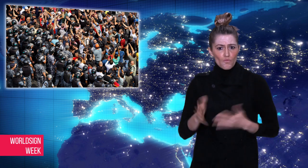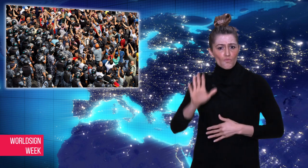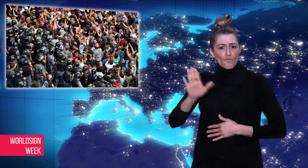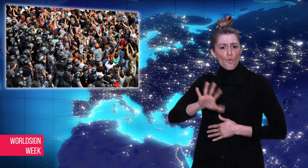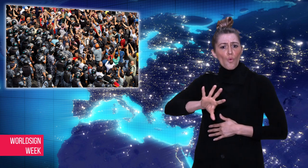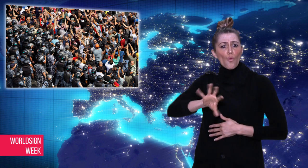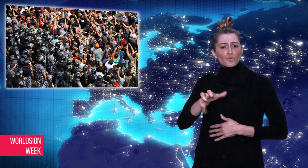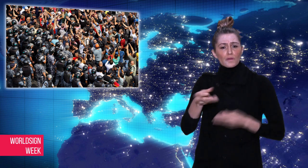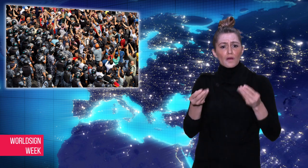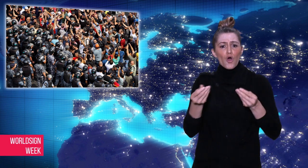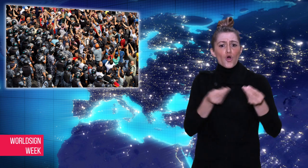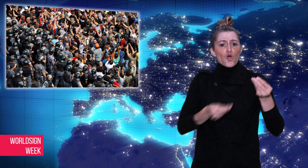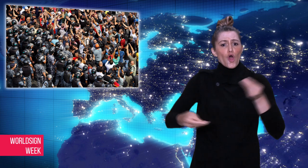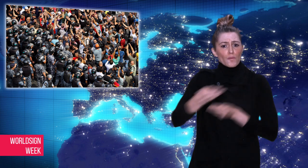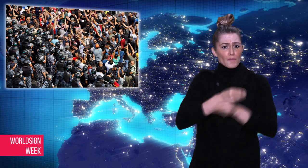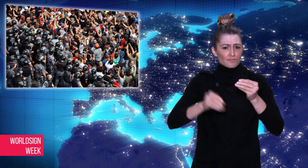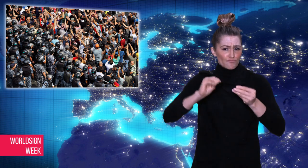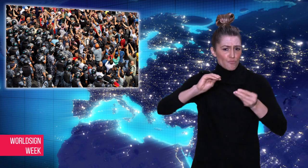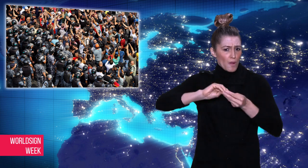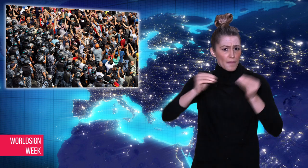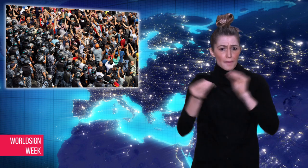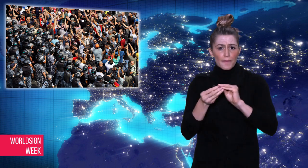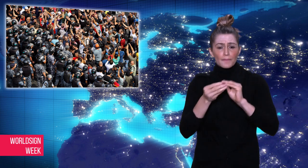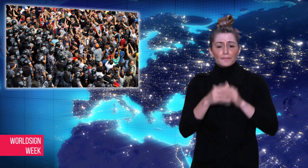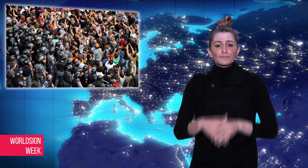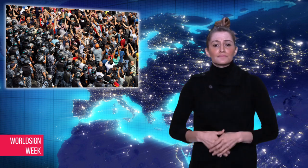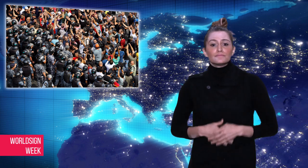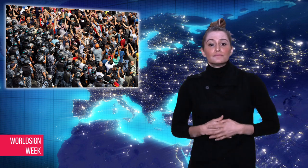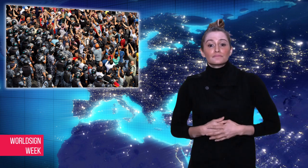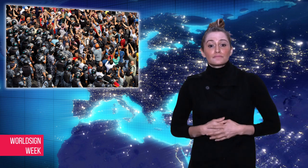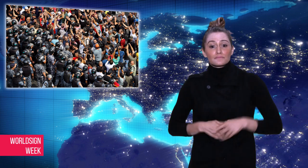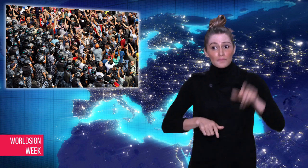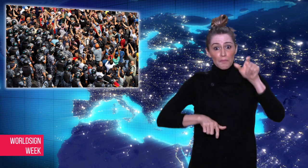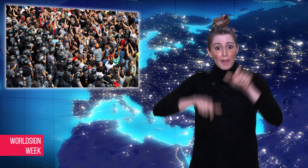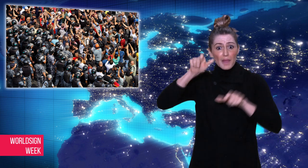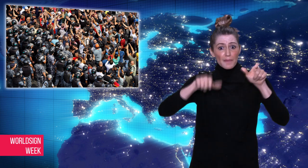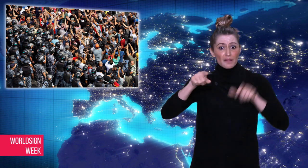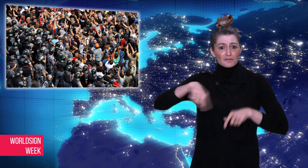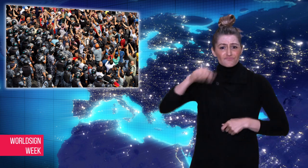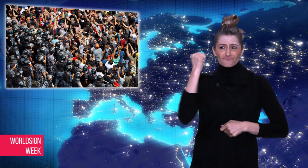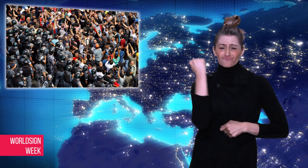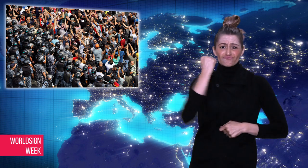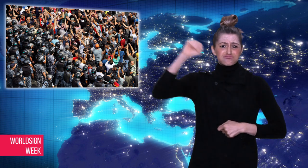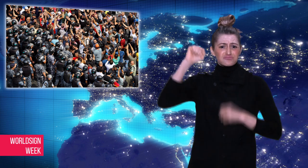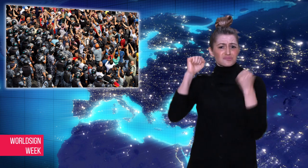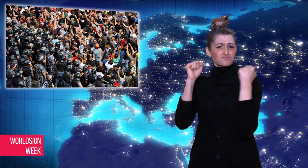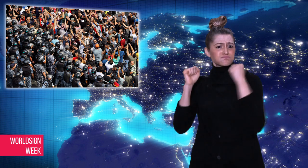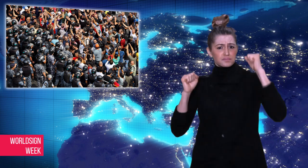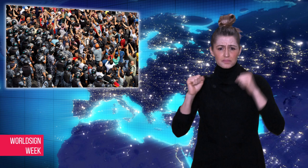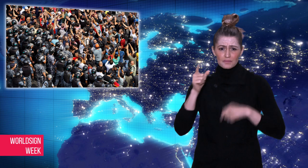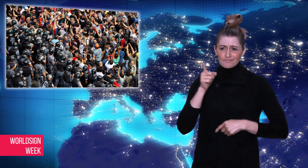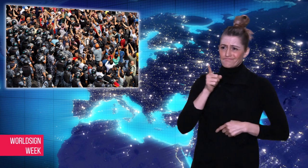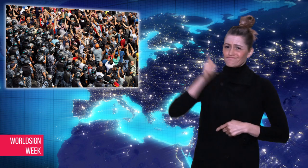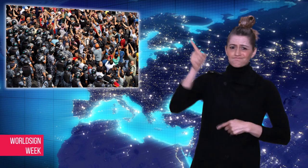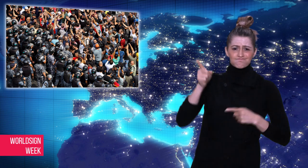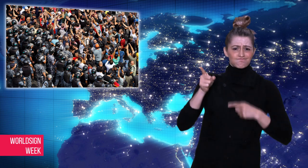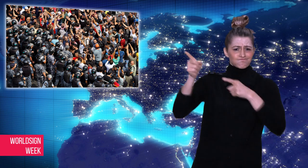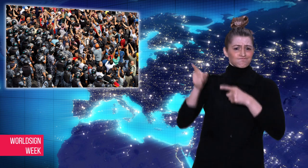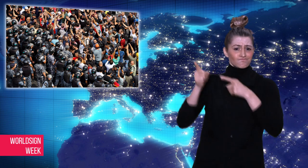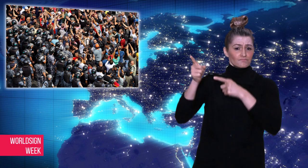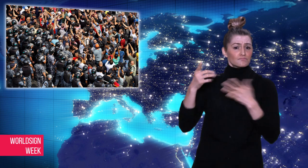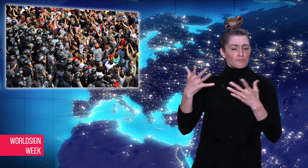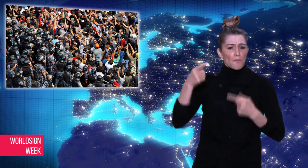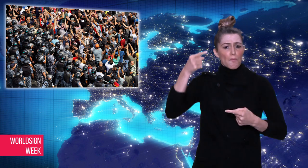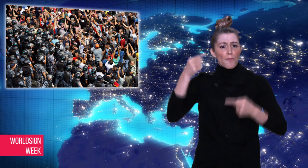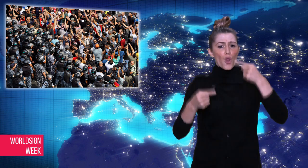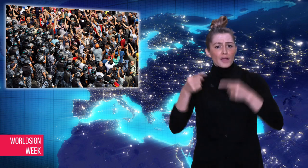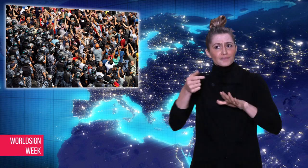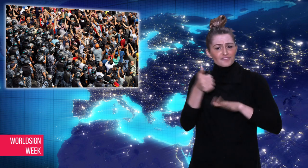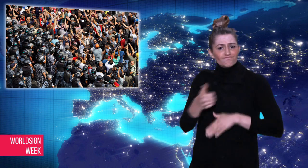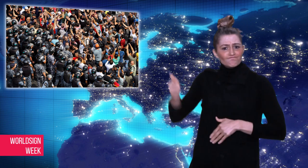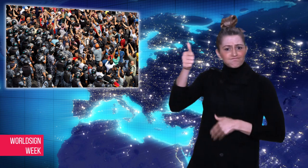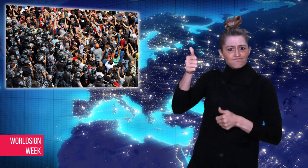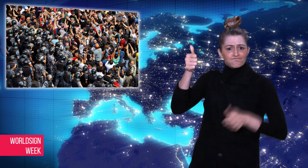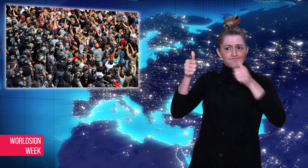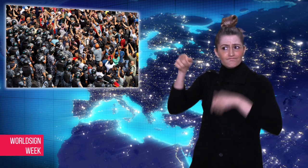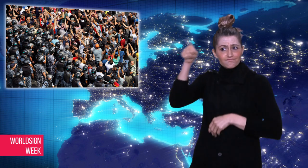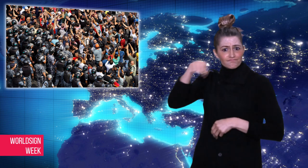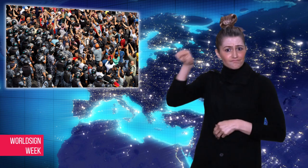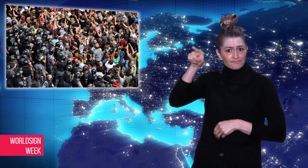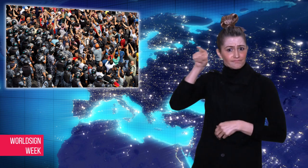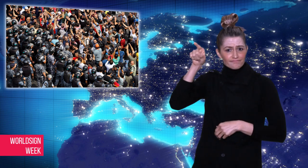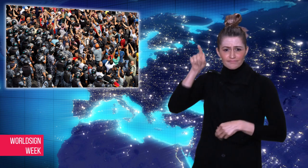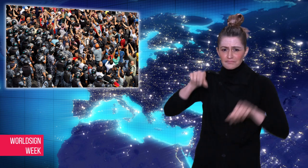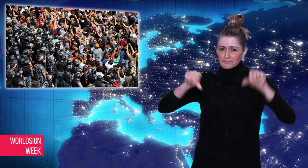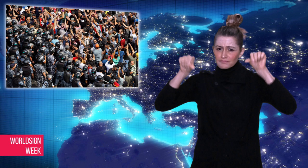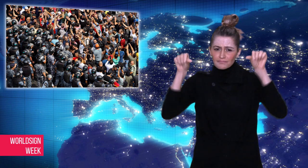last Sunday to protest the current economic crisis.